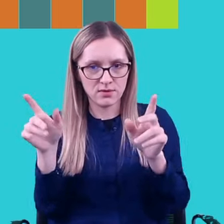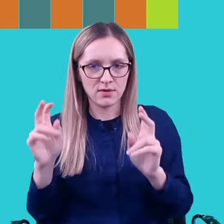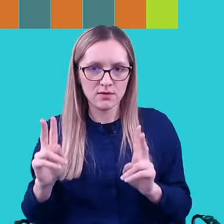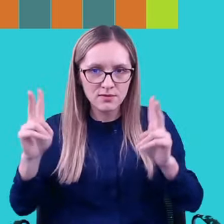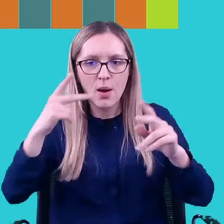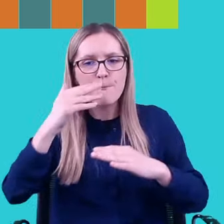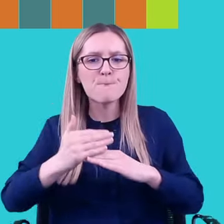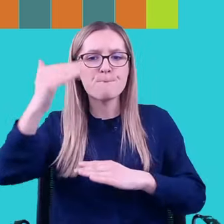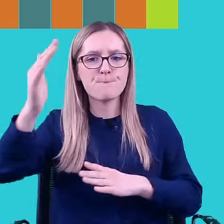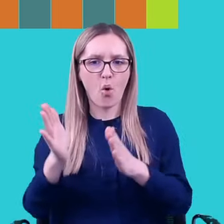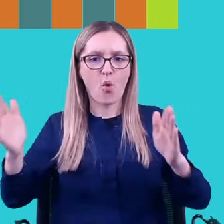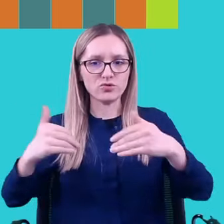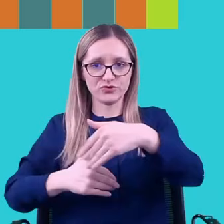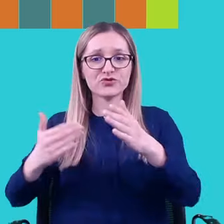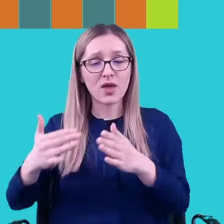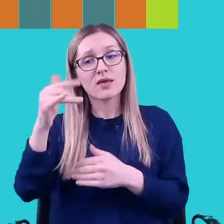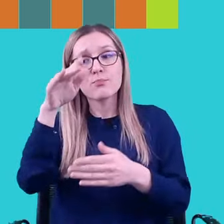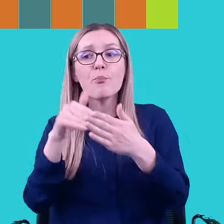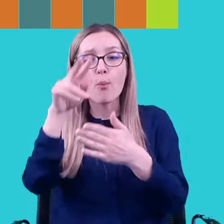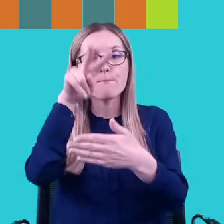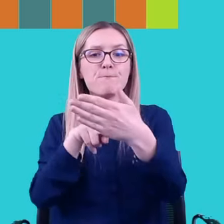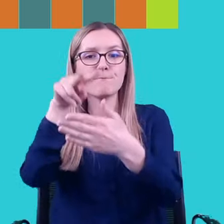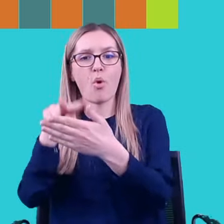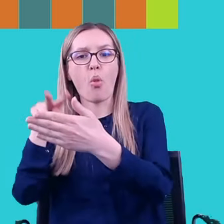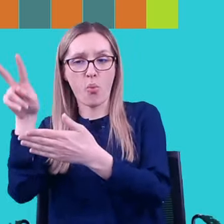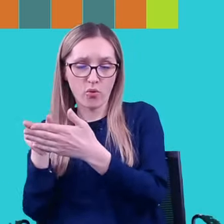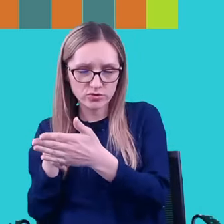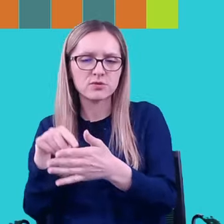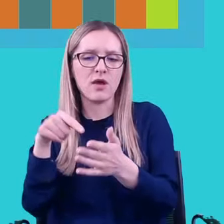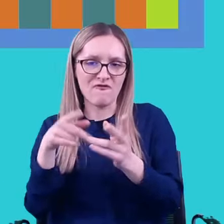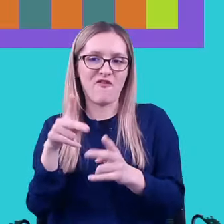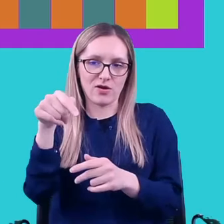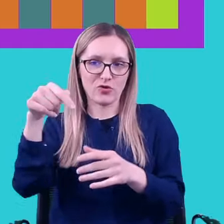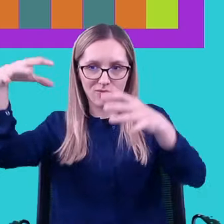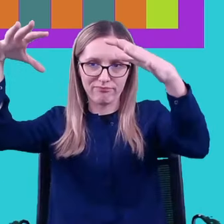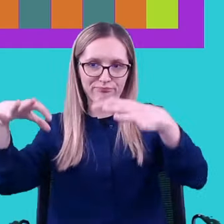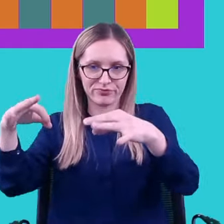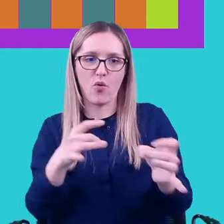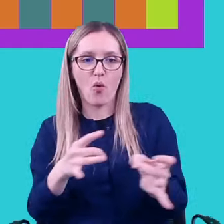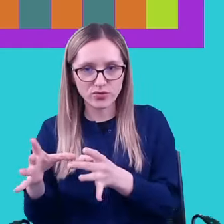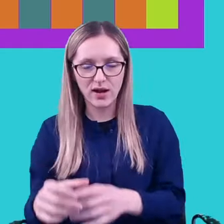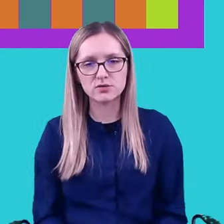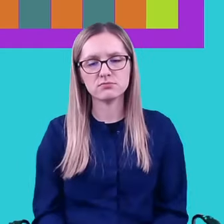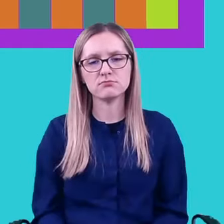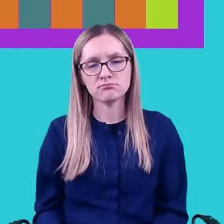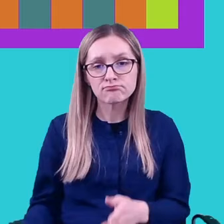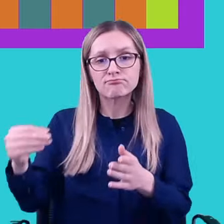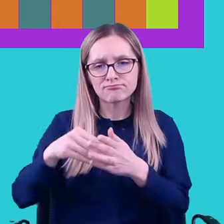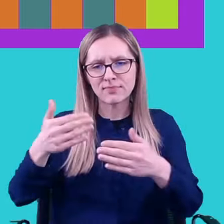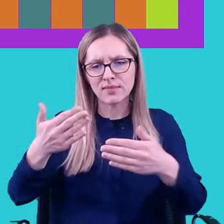If you're going to connect to something, it's these voltage collectors. All of this is closed in a casing.